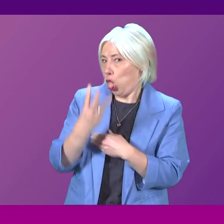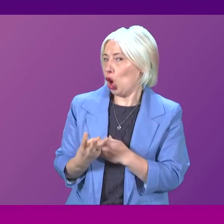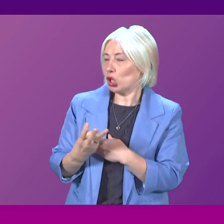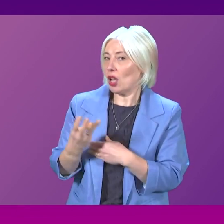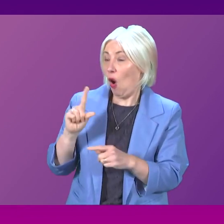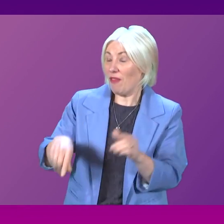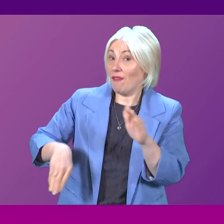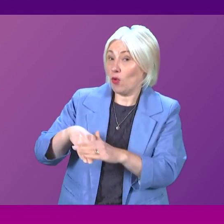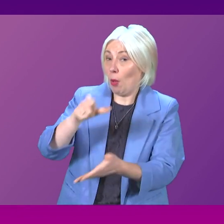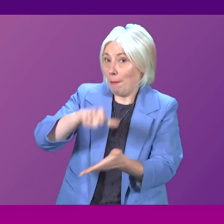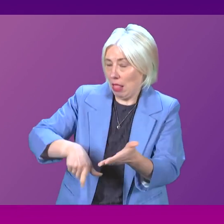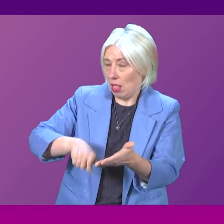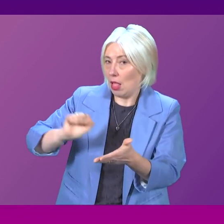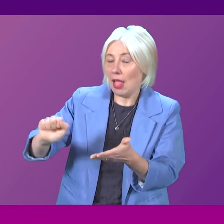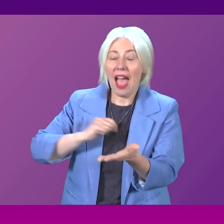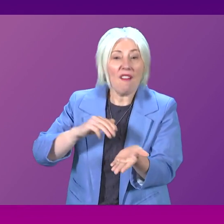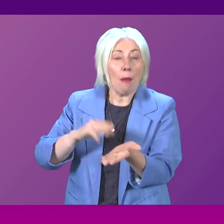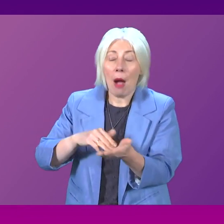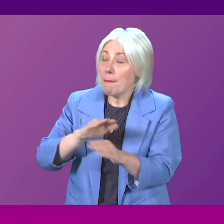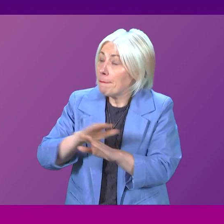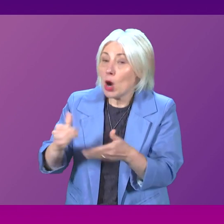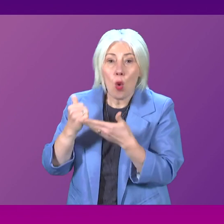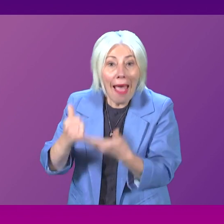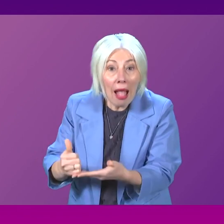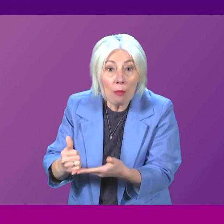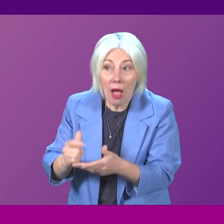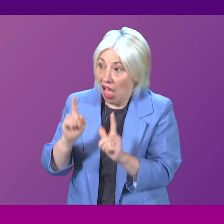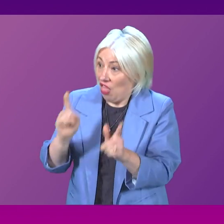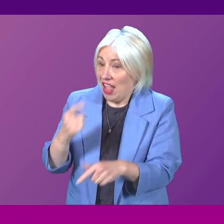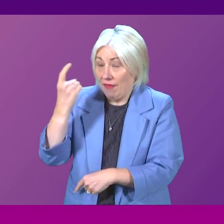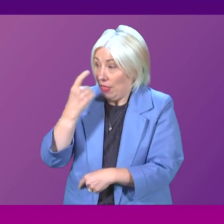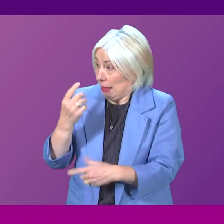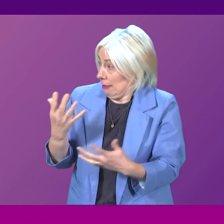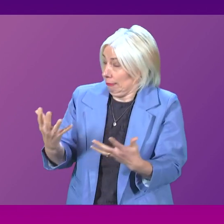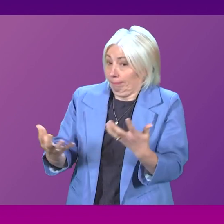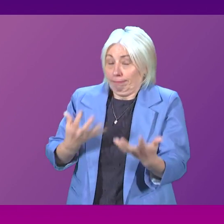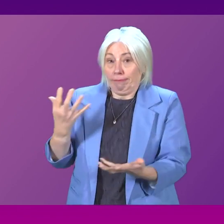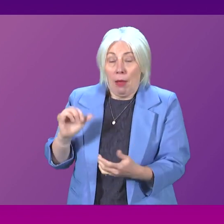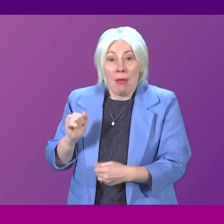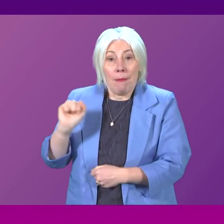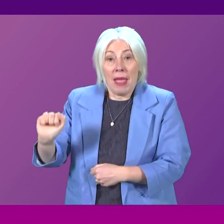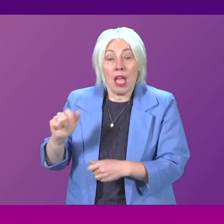If her mum does not get help, she faces the impossible choice of placing Freya in care